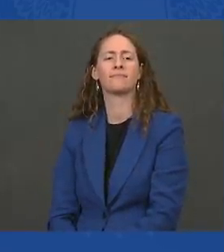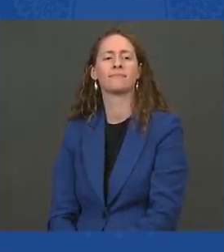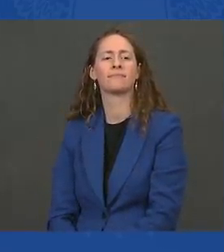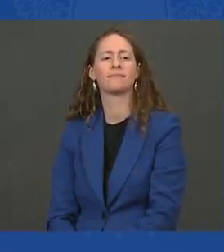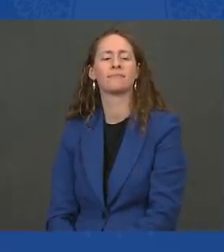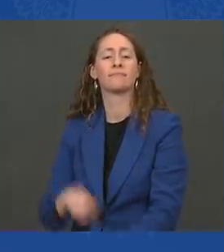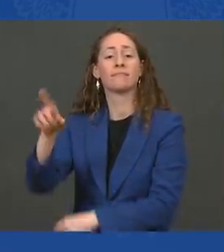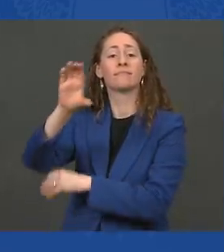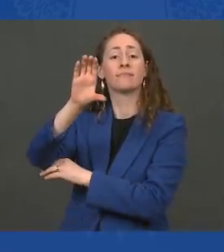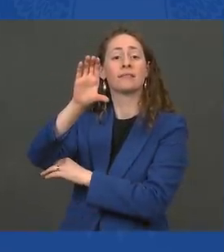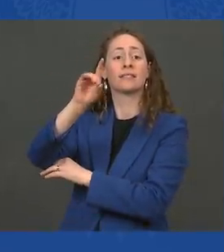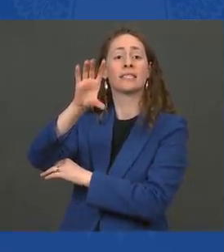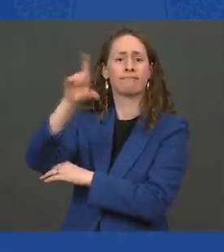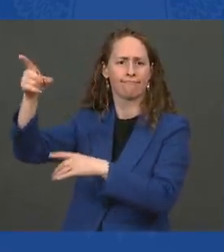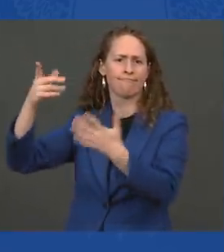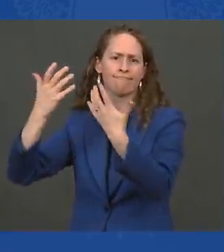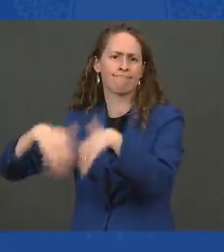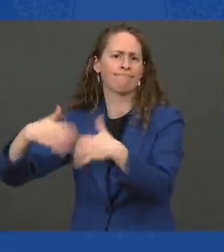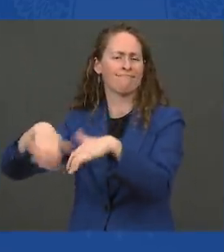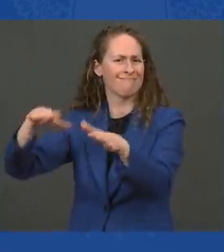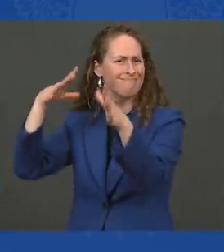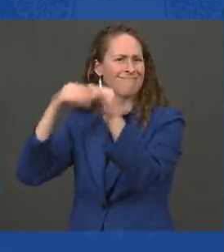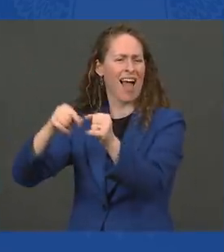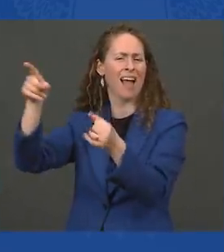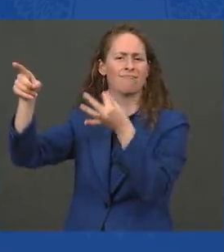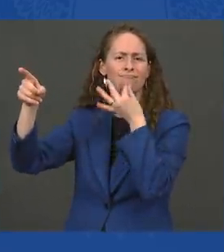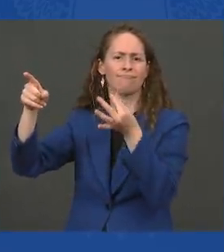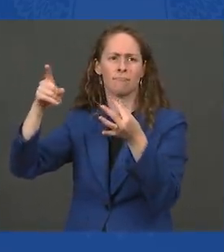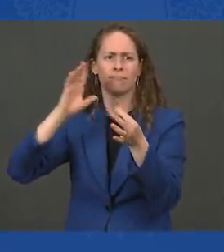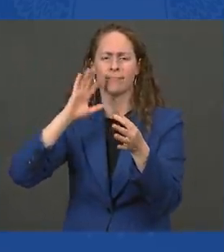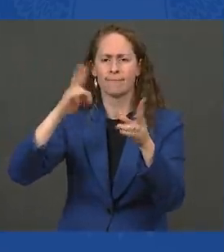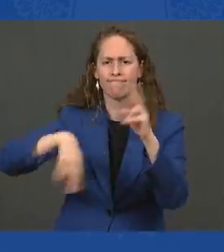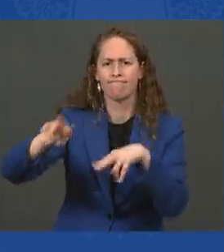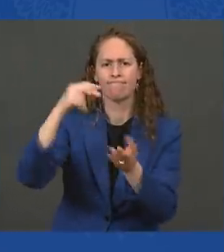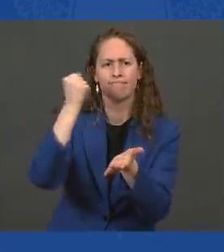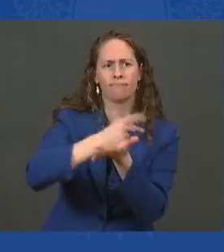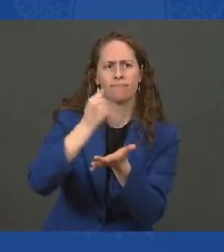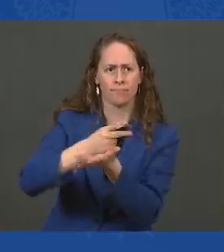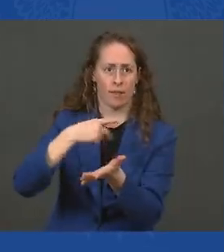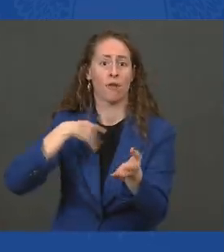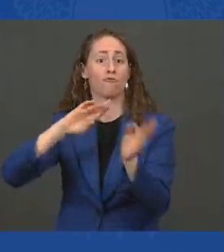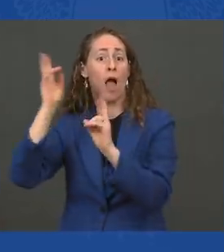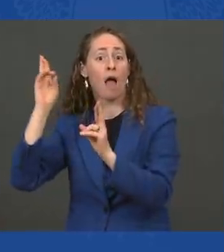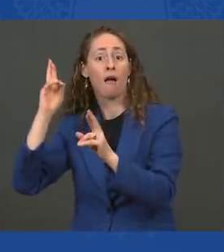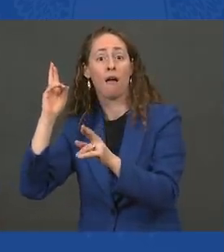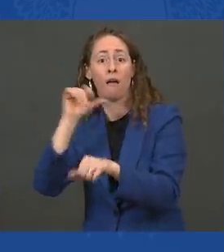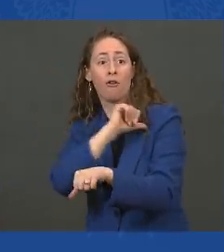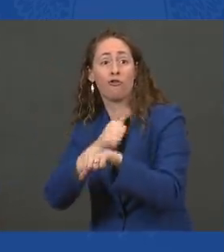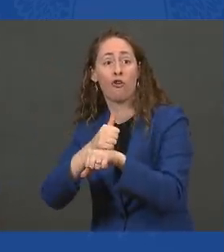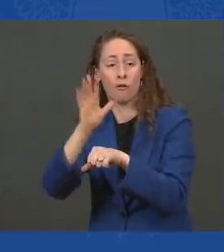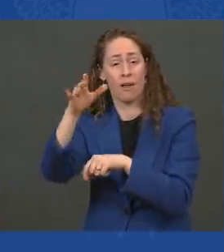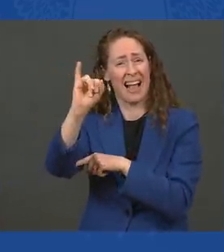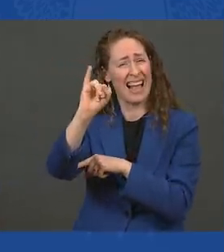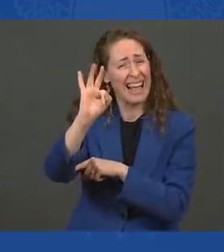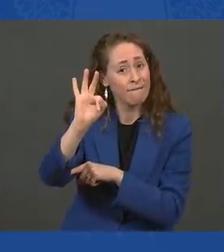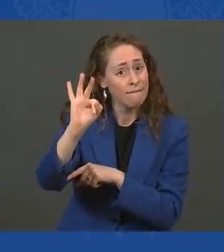to get such vaccines approved and on the market if needed. And we will do that the same way if --